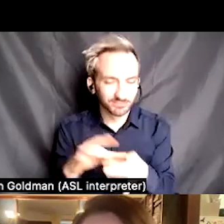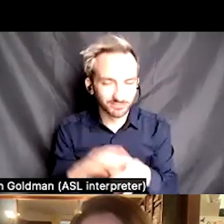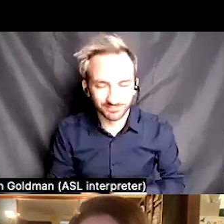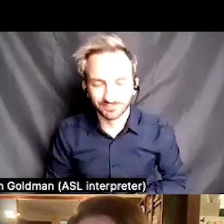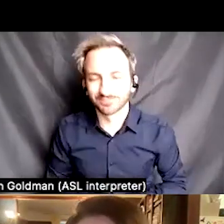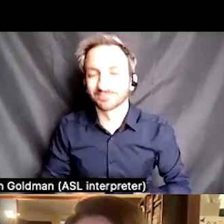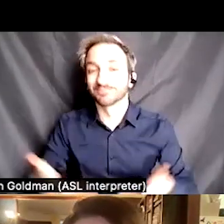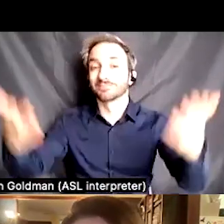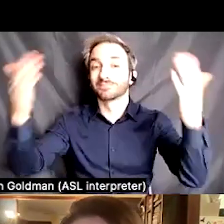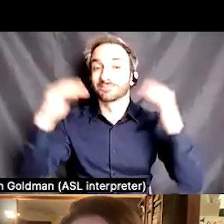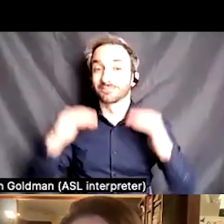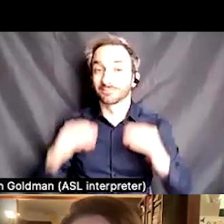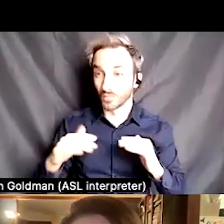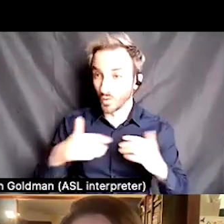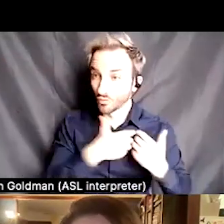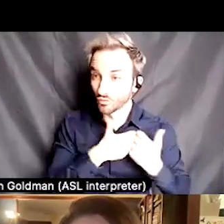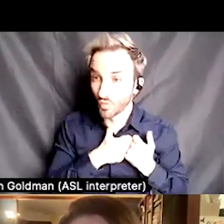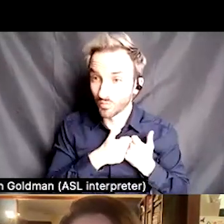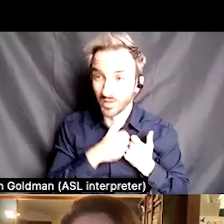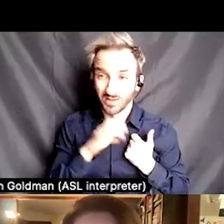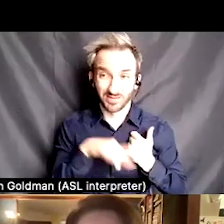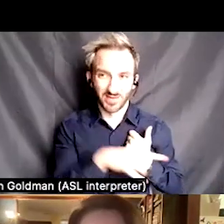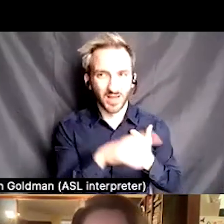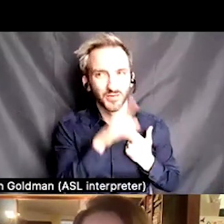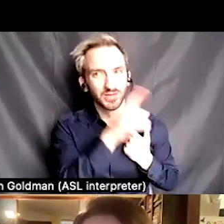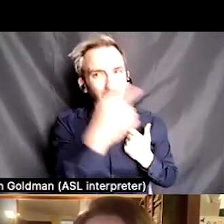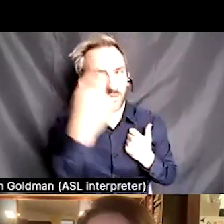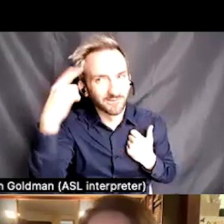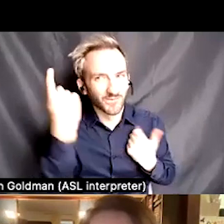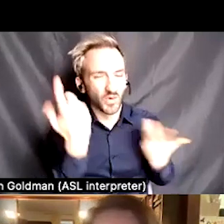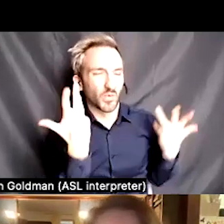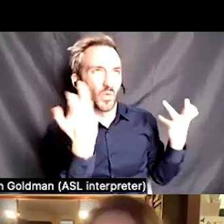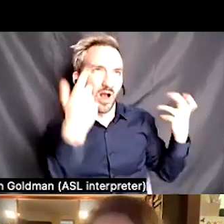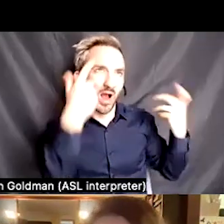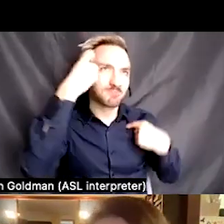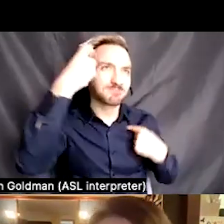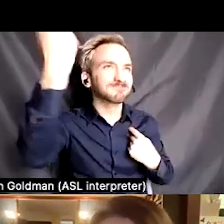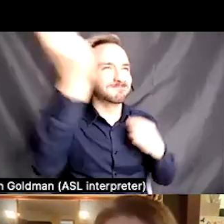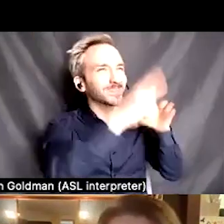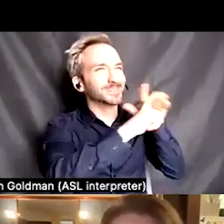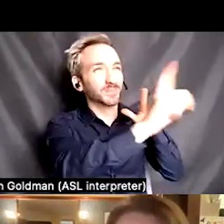And if romance is about escapist reads, travel is about people planning their literal escape